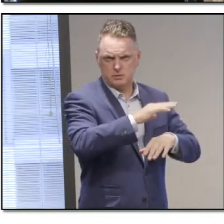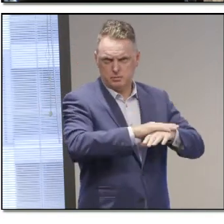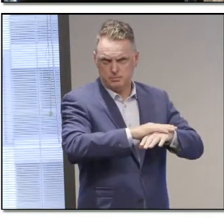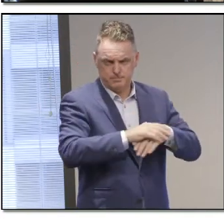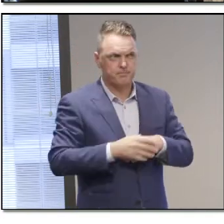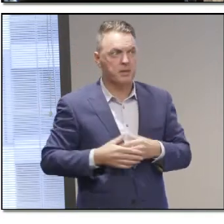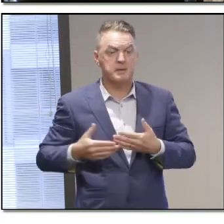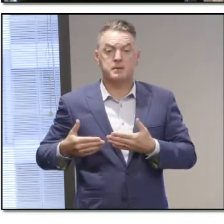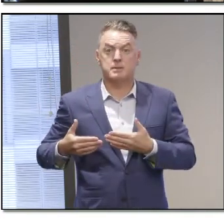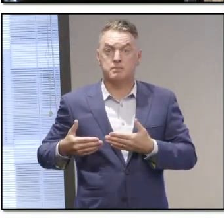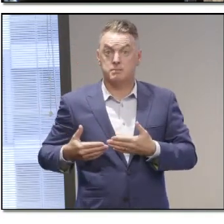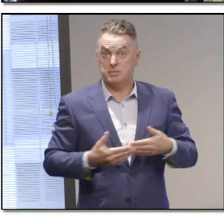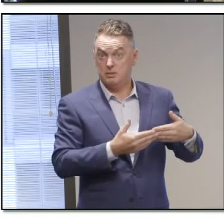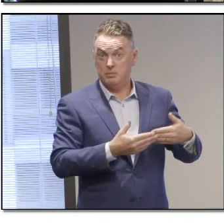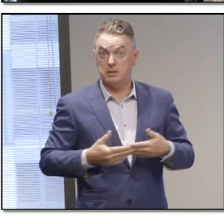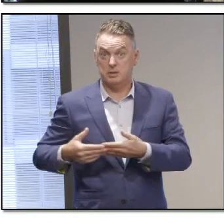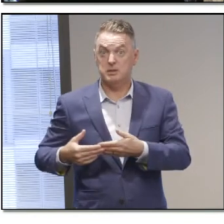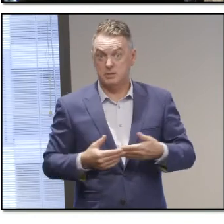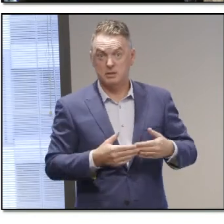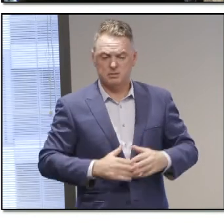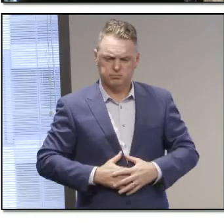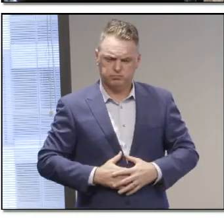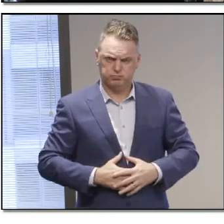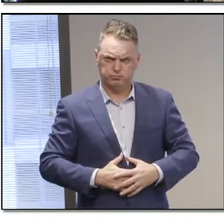Babies who were being gestated at that time in uterus,